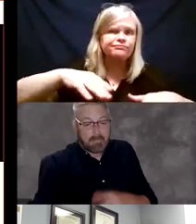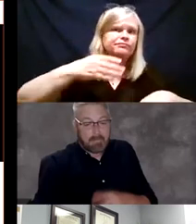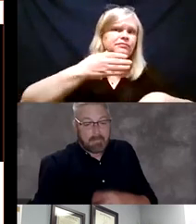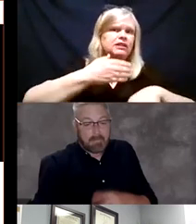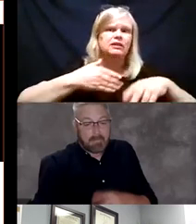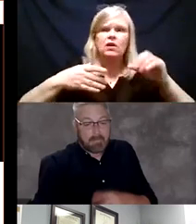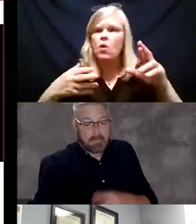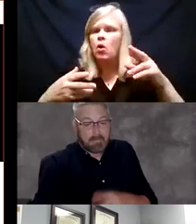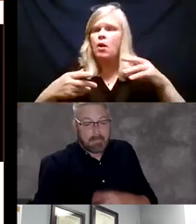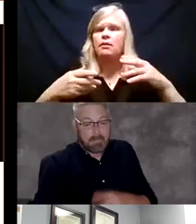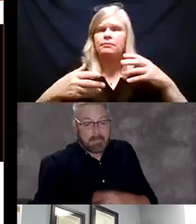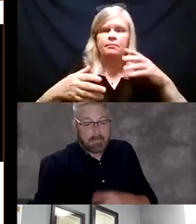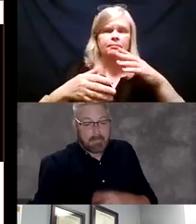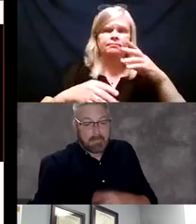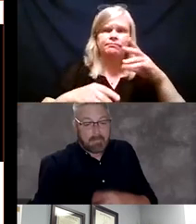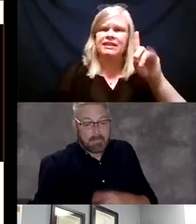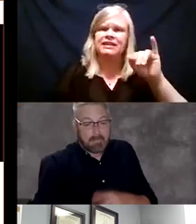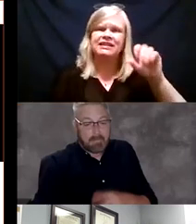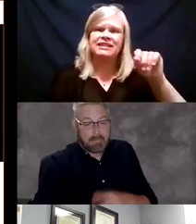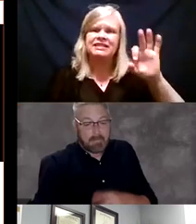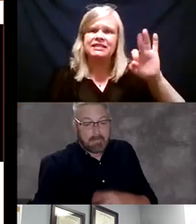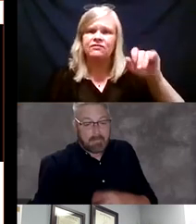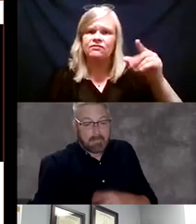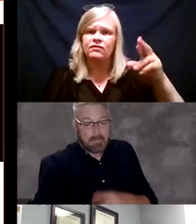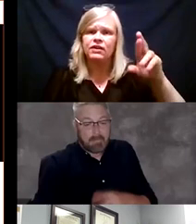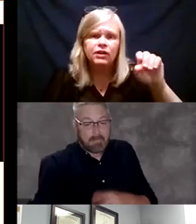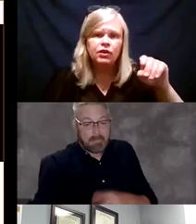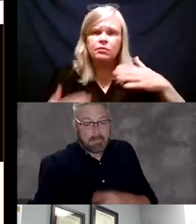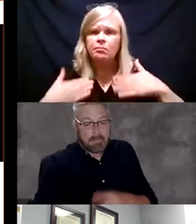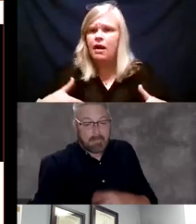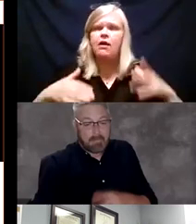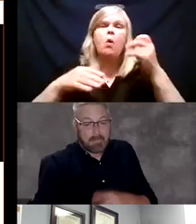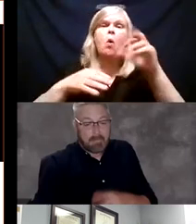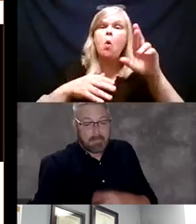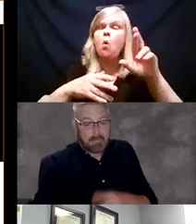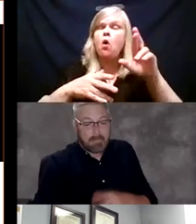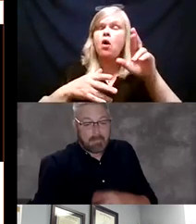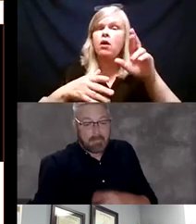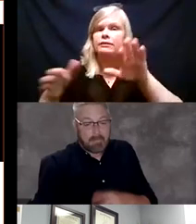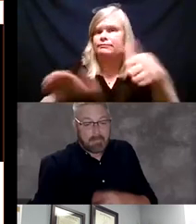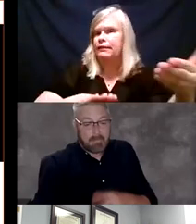SUBSTANTIAL RISK OF DEATH BECAUSE OF THAT INJURY.